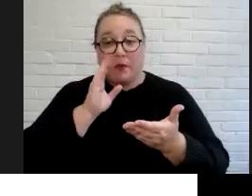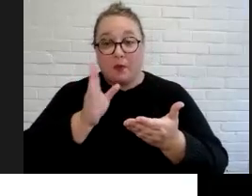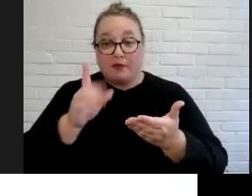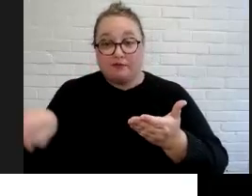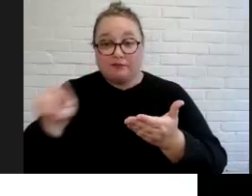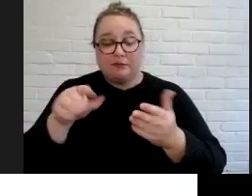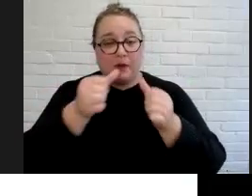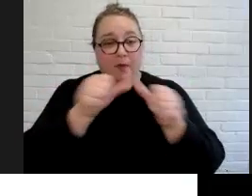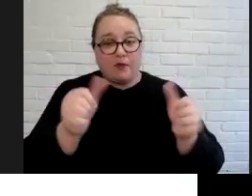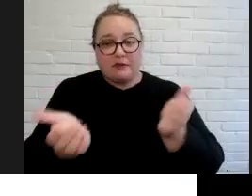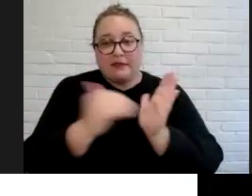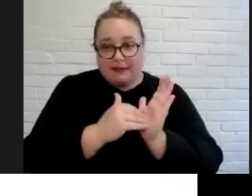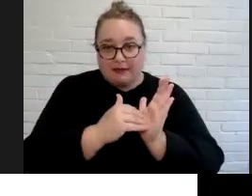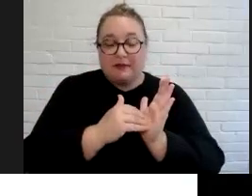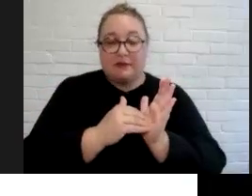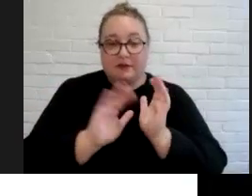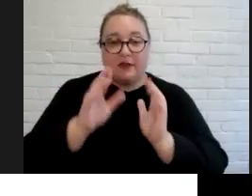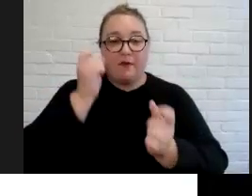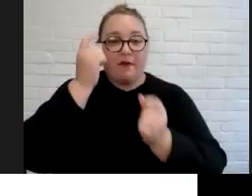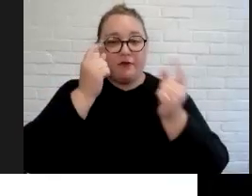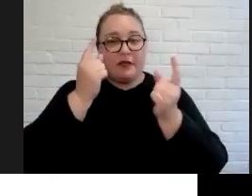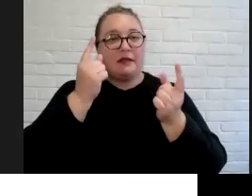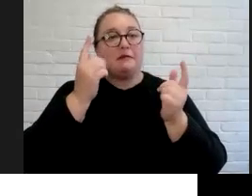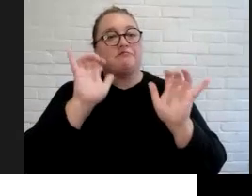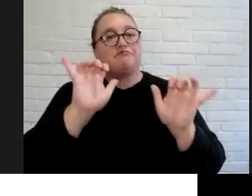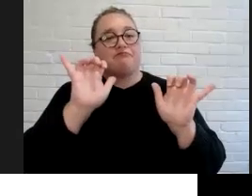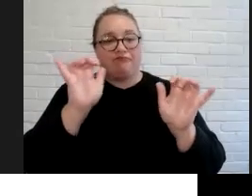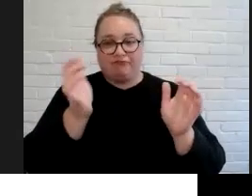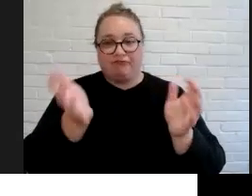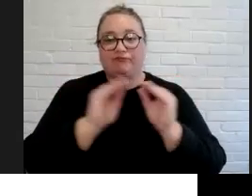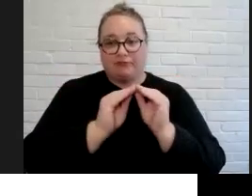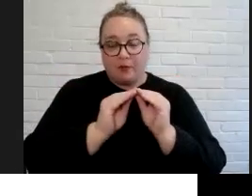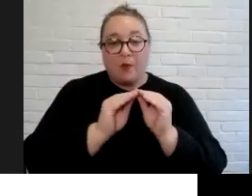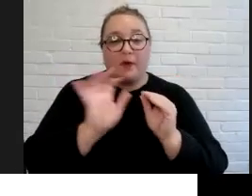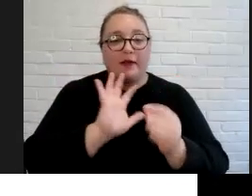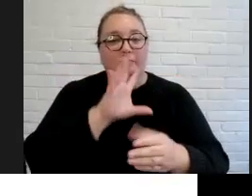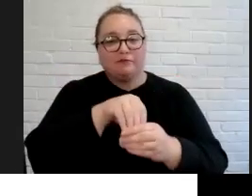help their understanding and participate in the discussion. So then on